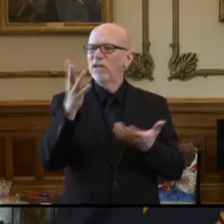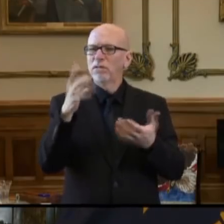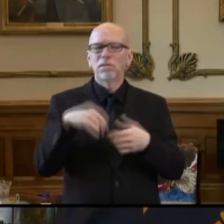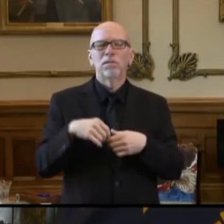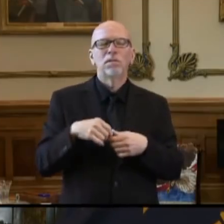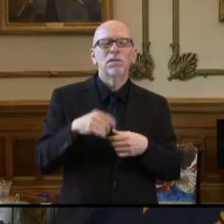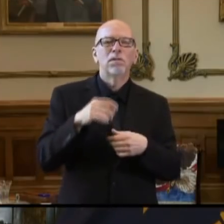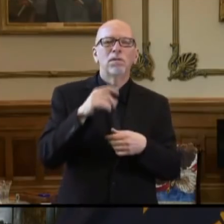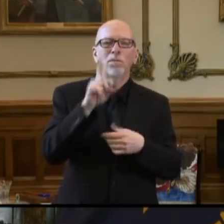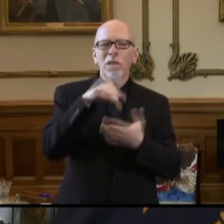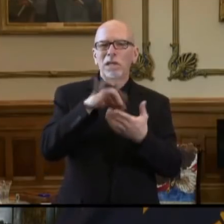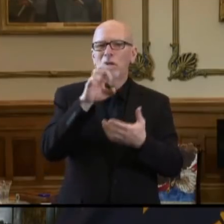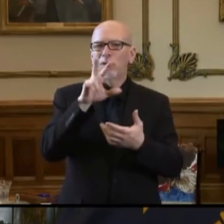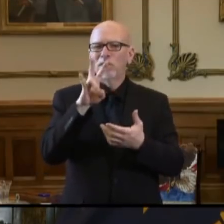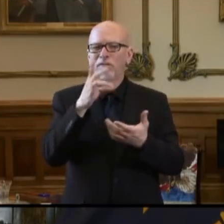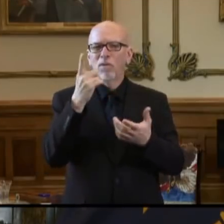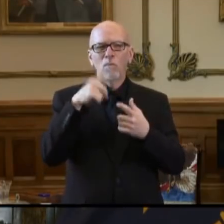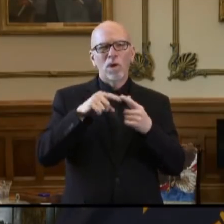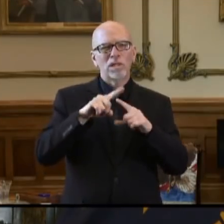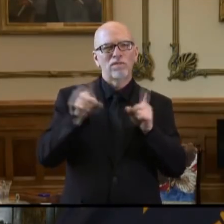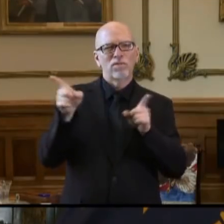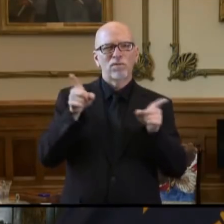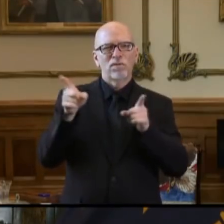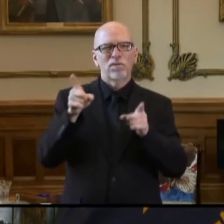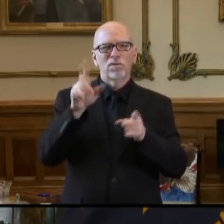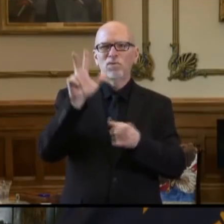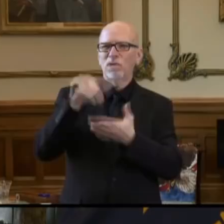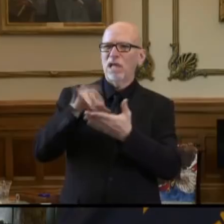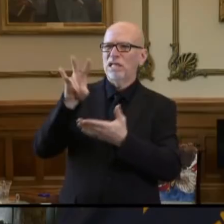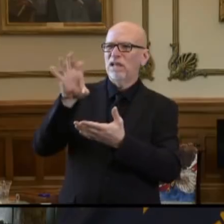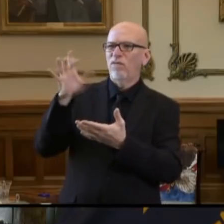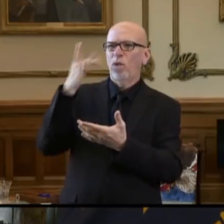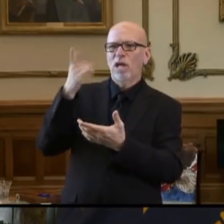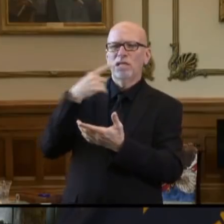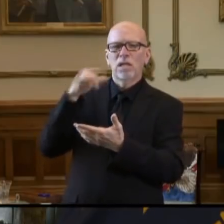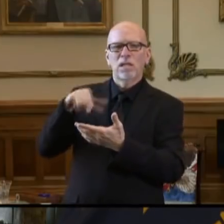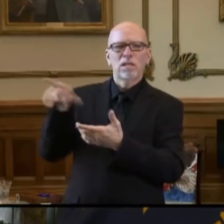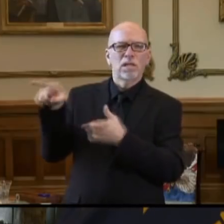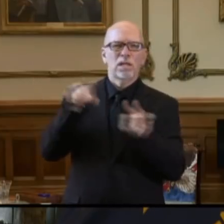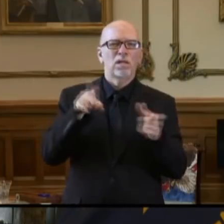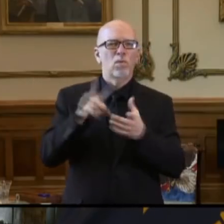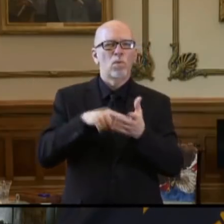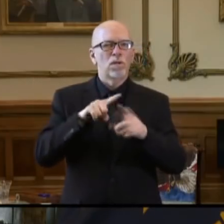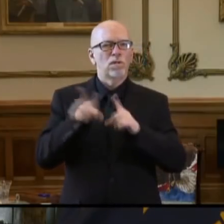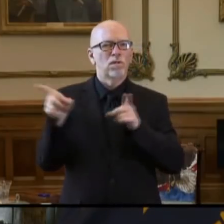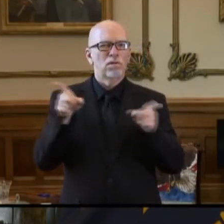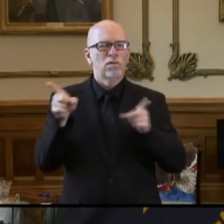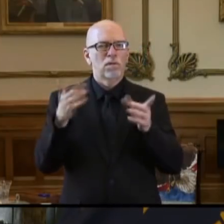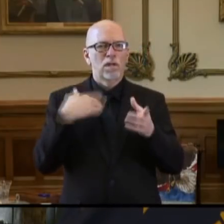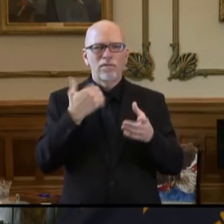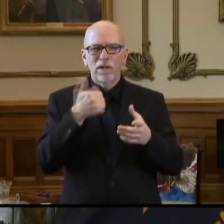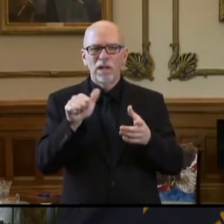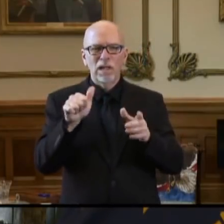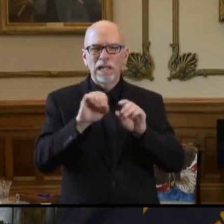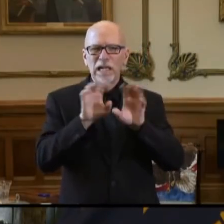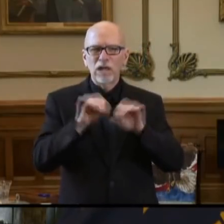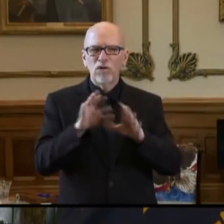NINETEEN HUNDRED FORTY OR TWENTY SEVEN NINE TEN TWENTY SEVEN MONTHS LATER. I WAS